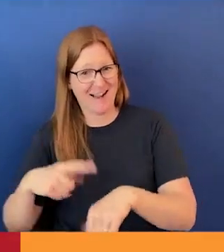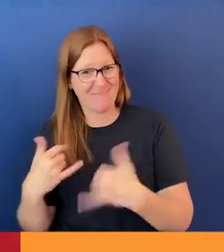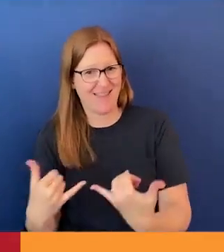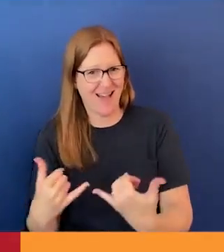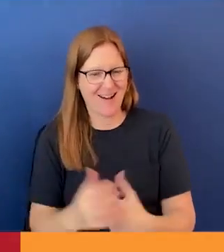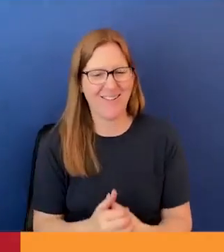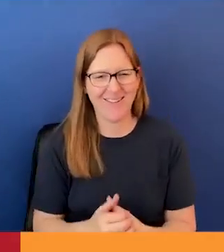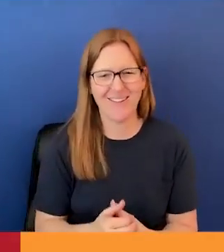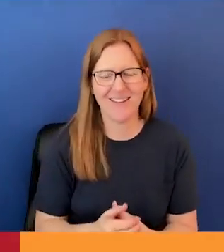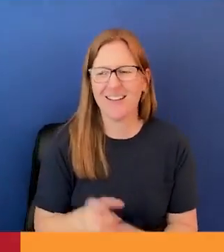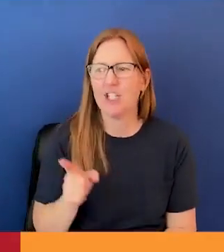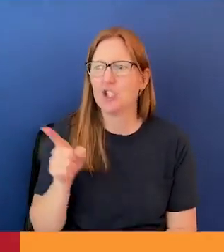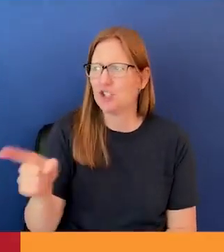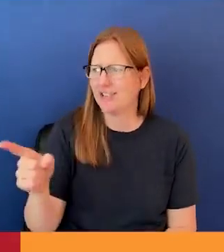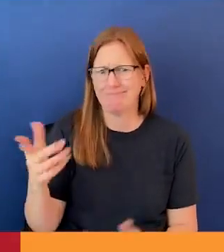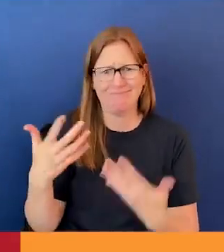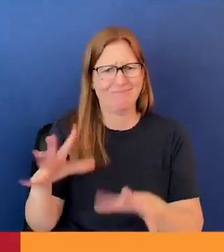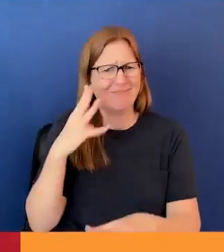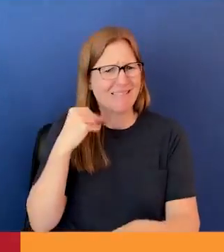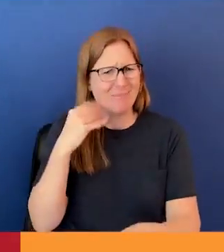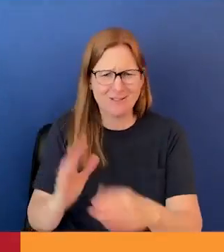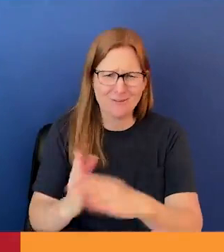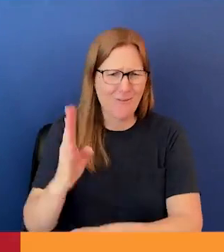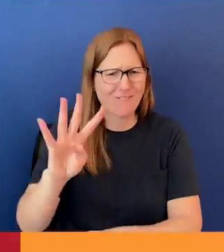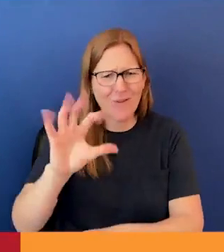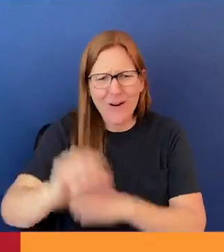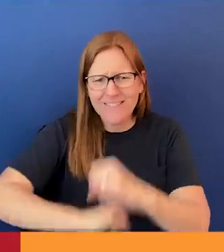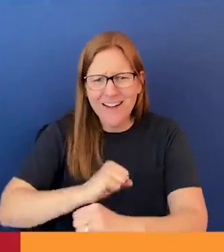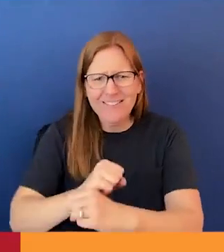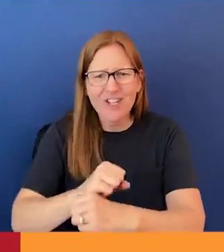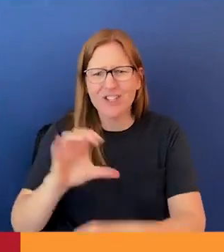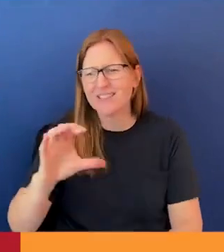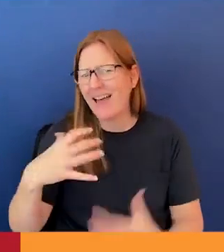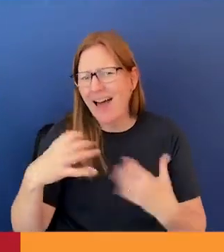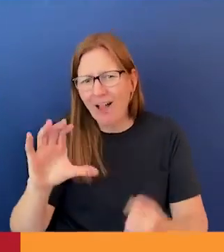She has over 45 years of leadership experience in healthcare and long-term care and aging services.